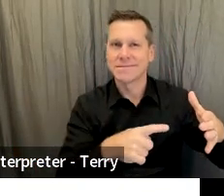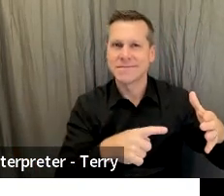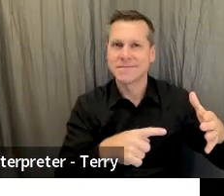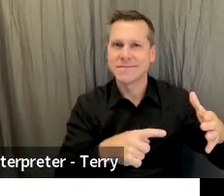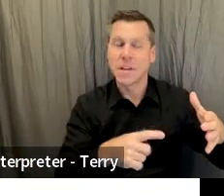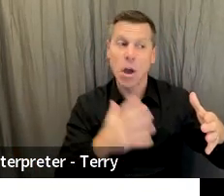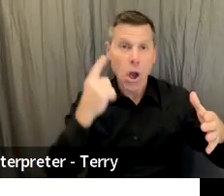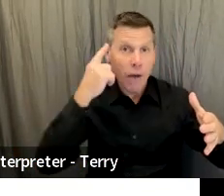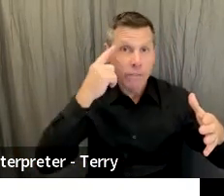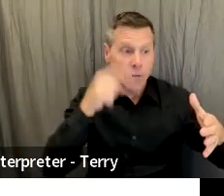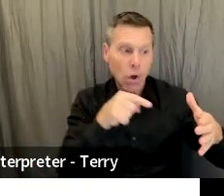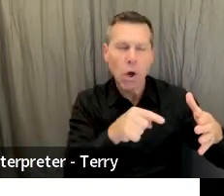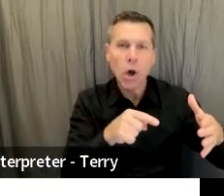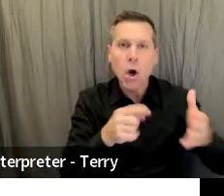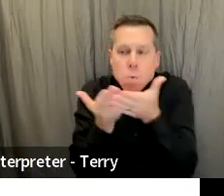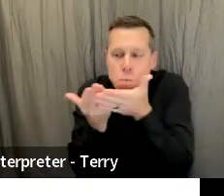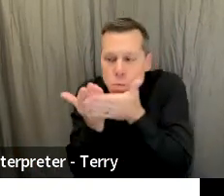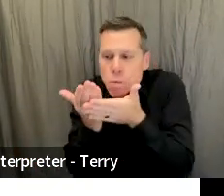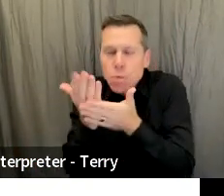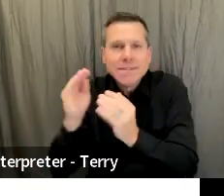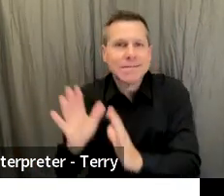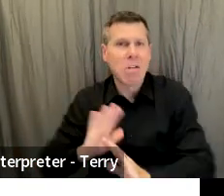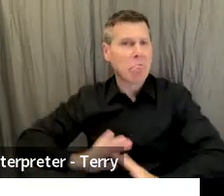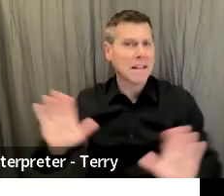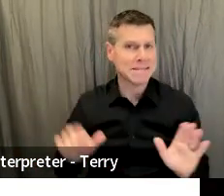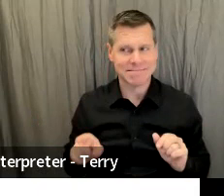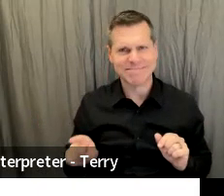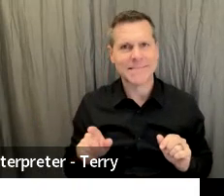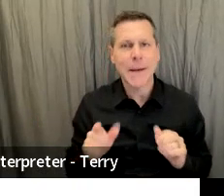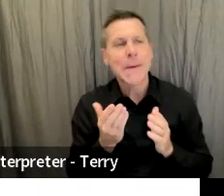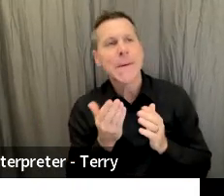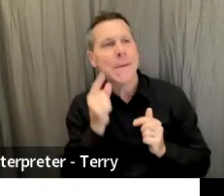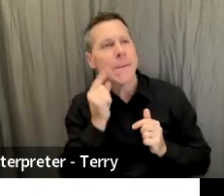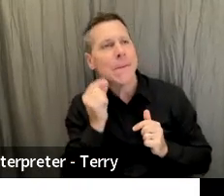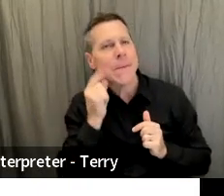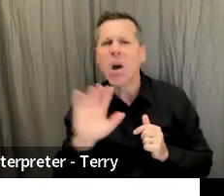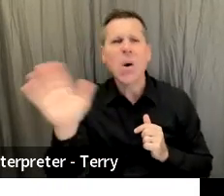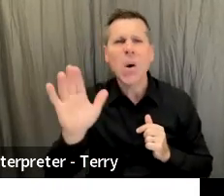for brand new instructors because we also, as instructors are always looking for ways to